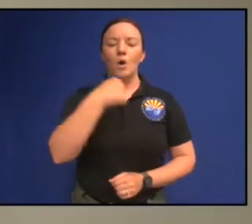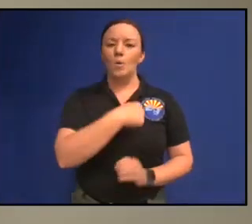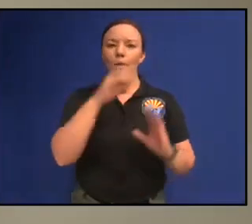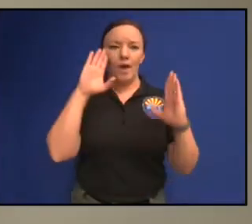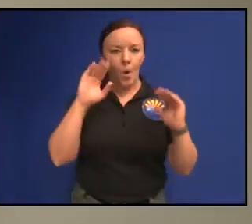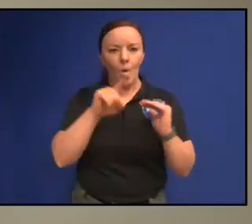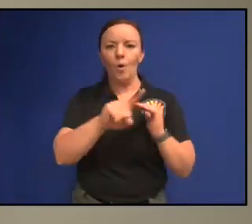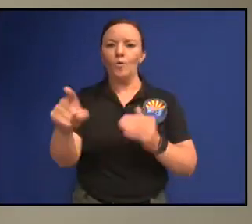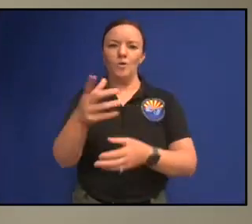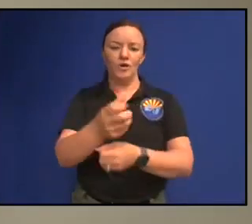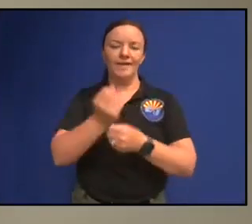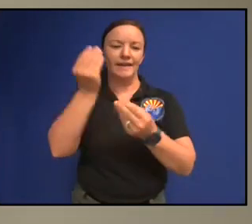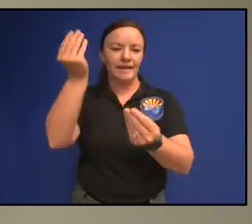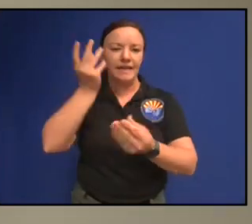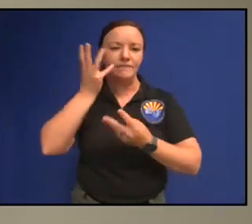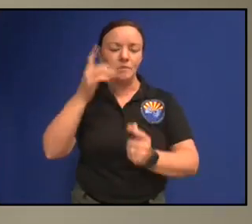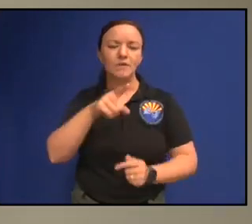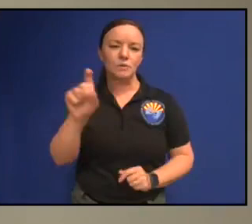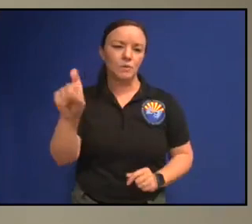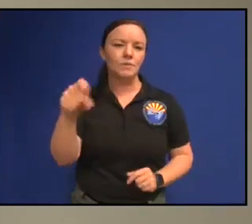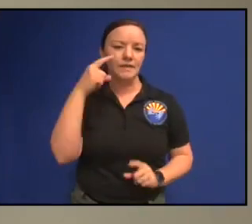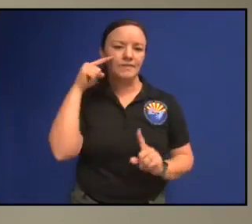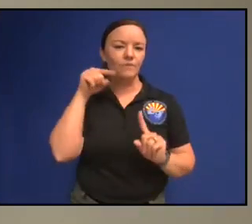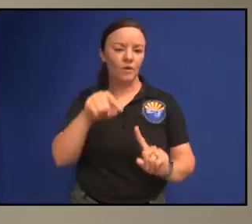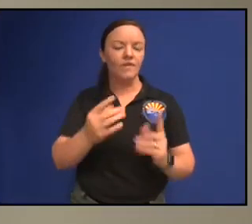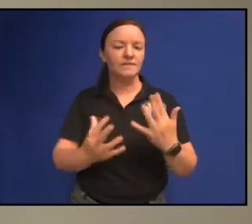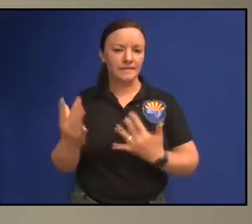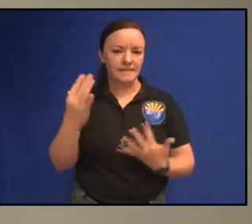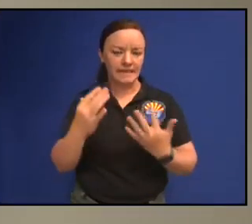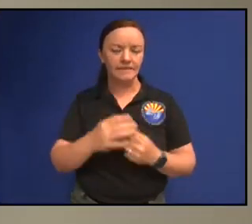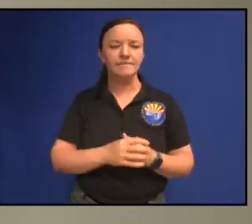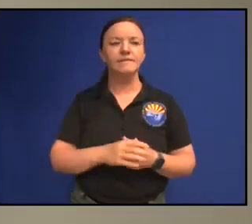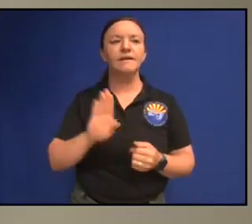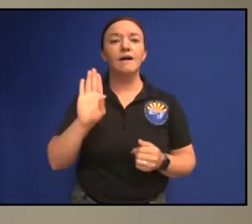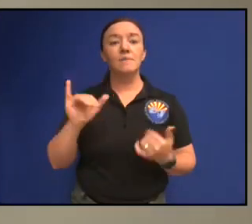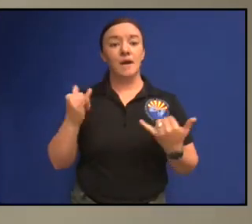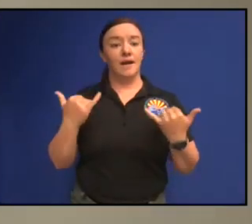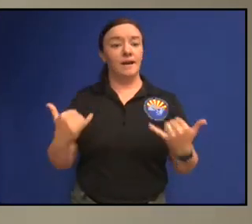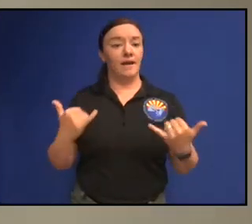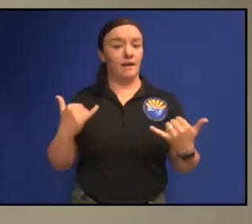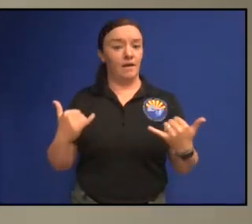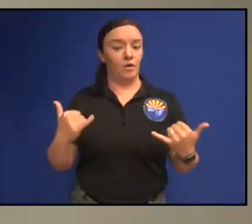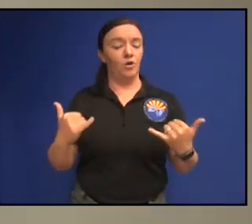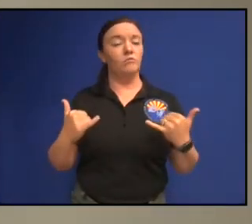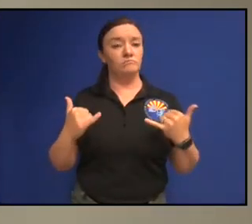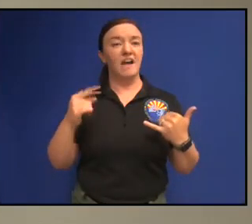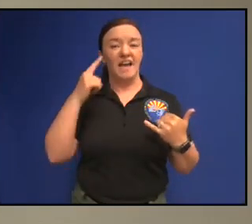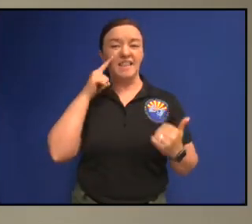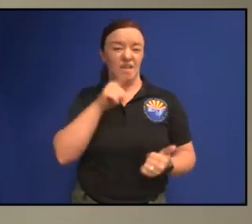NEED ON THIS INCIDENT. I THINK BY THIS POINT, THROUGH THIS THING, YOU KNOW WHERE TO FIND IT ALL.